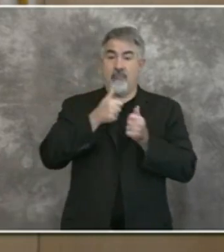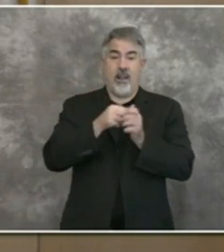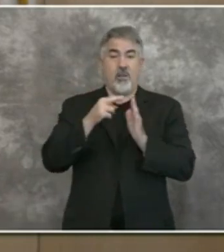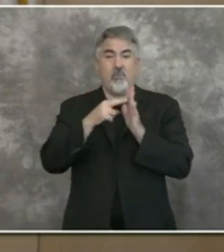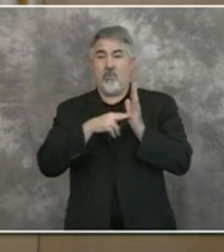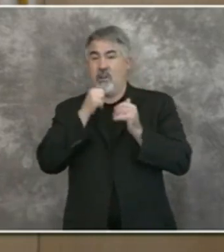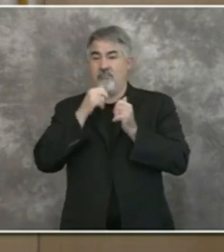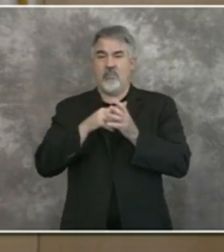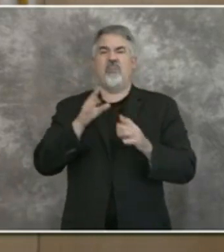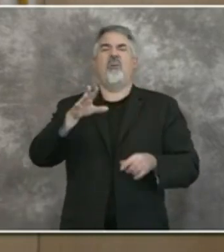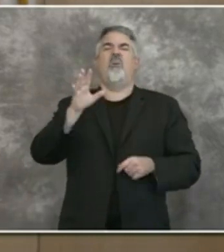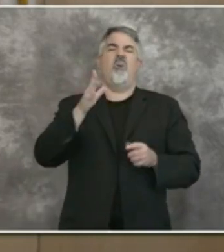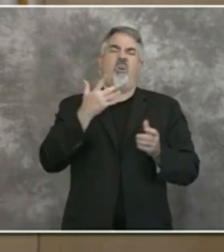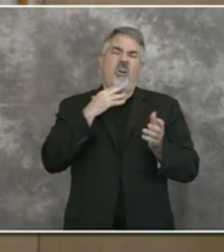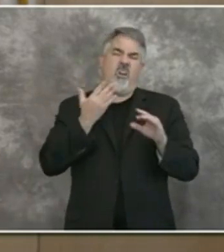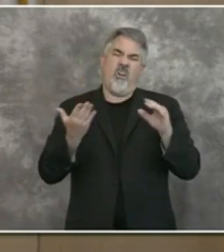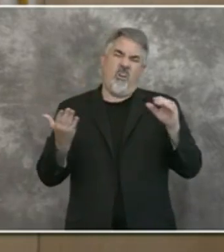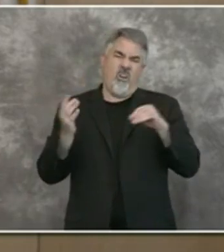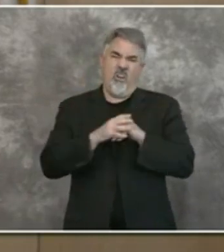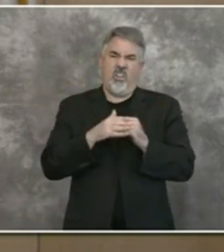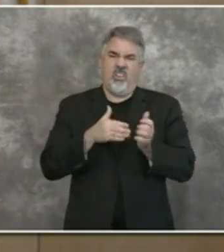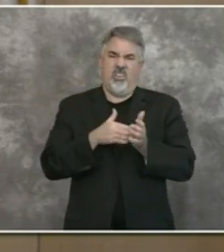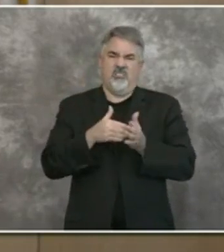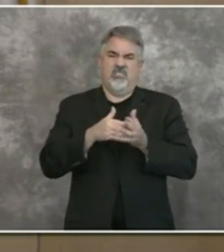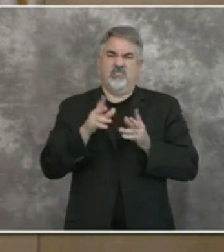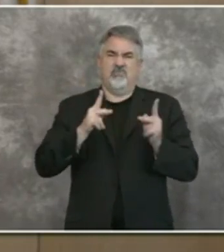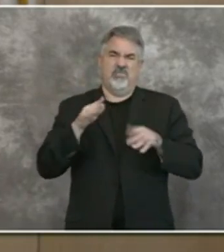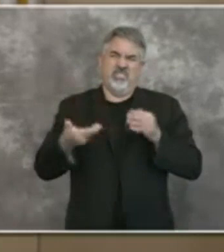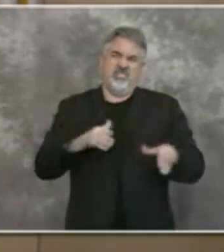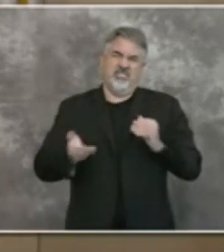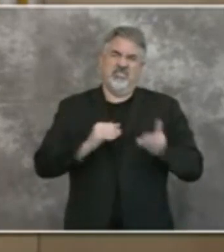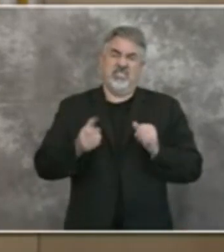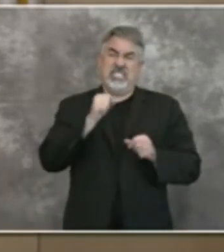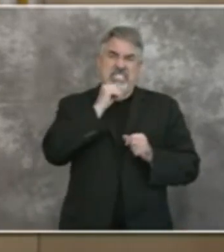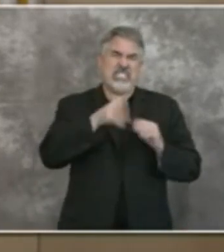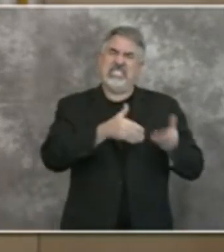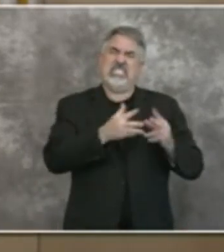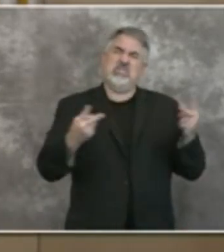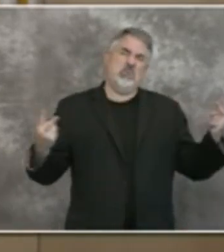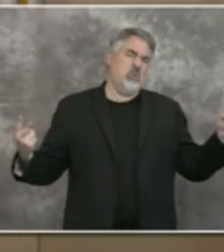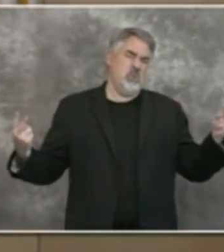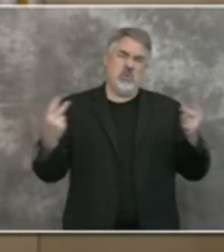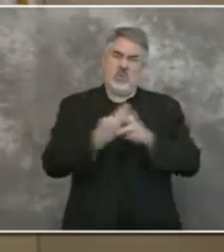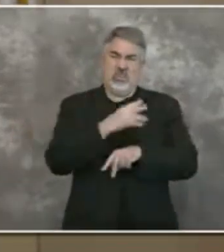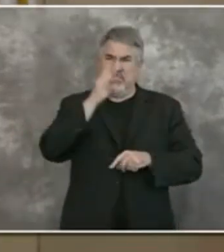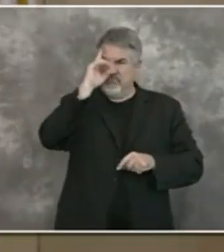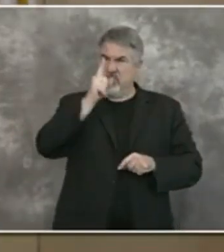NOT IMPLEMENTED. THE PHYSICAL DISTANCING. I STAY AT HOME ORDERS LOCALLY. MANY THOUSANDS